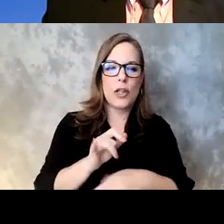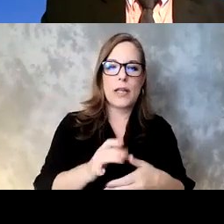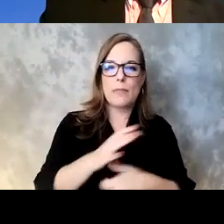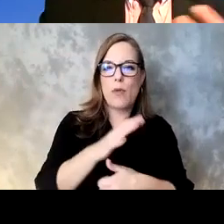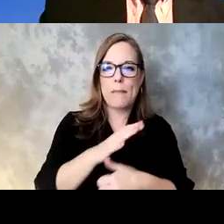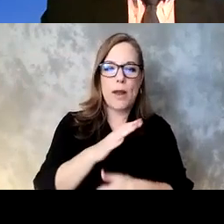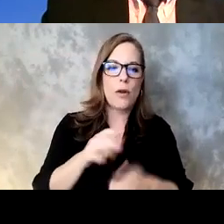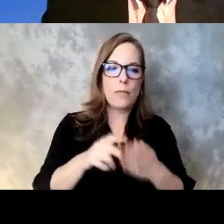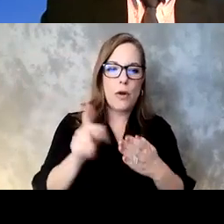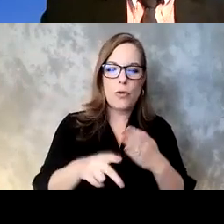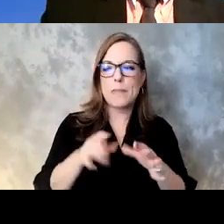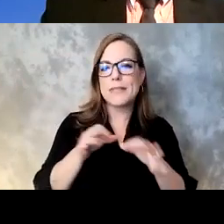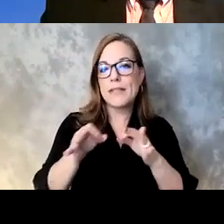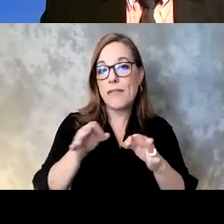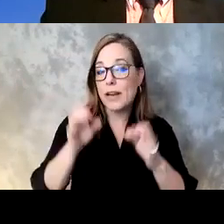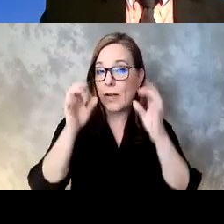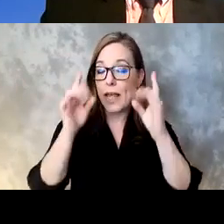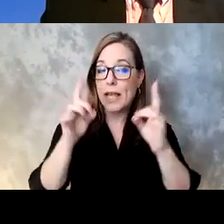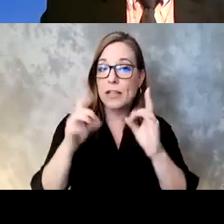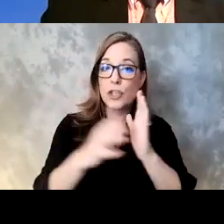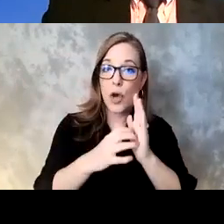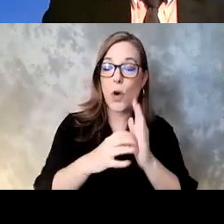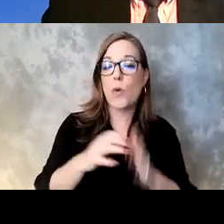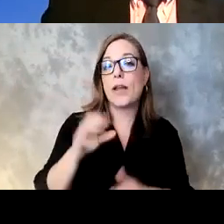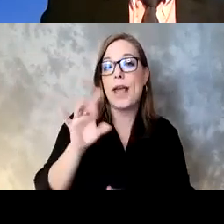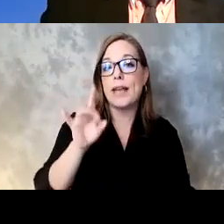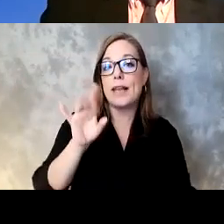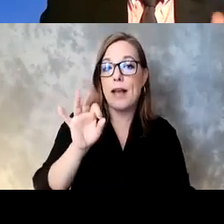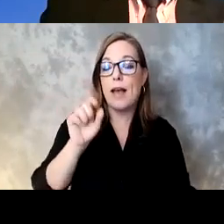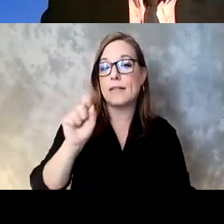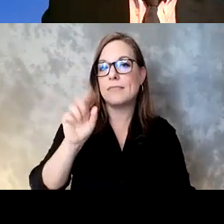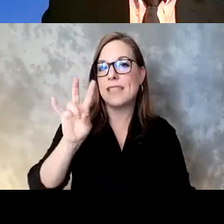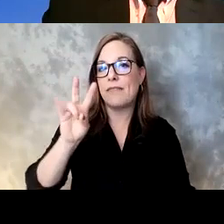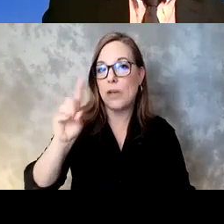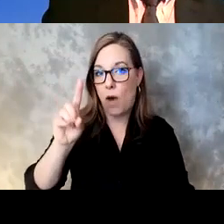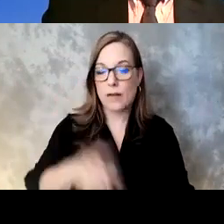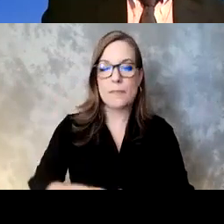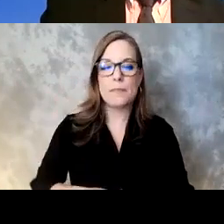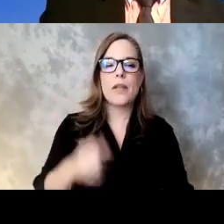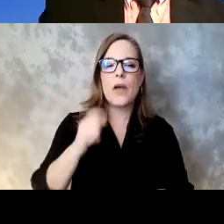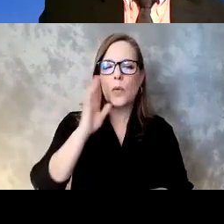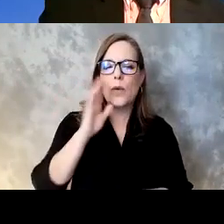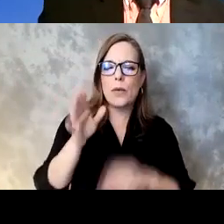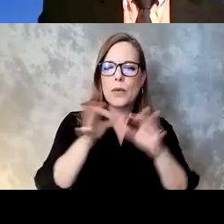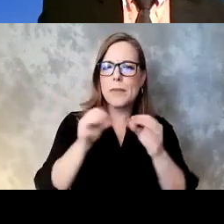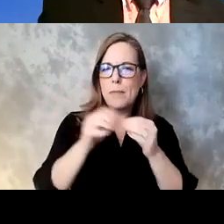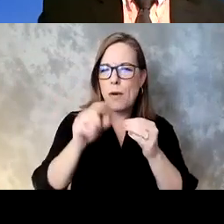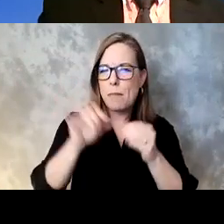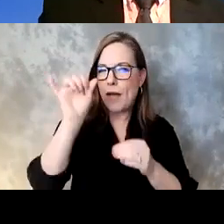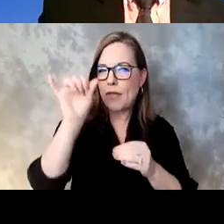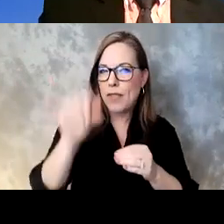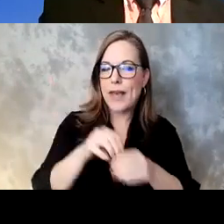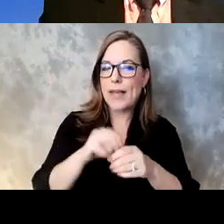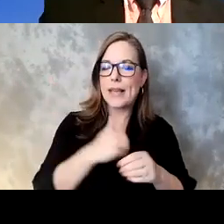Code specifically section 8971. We cover more about this in our Guidance in the Guidance